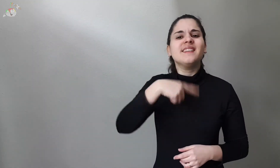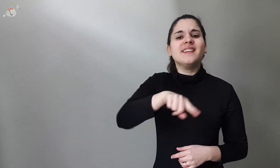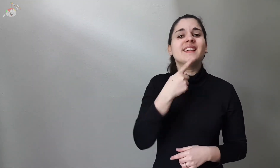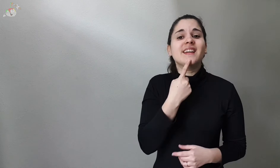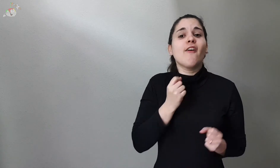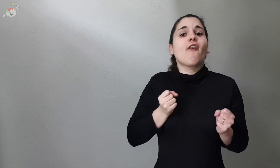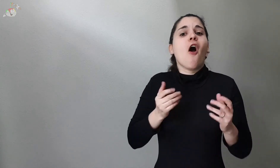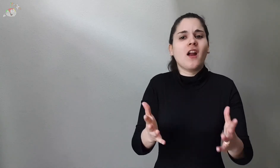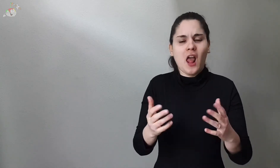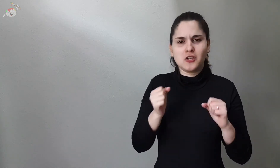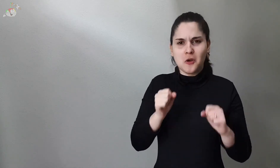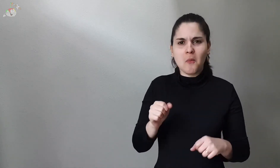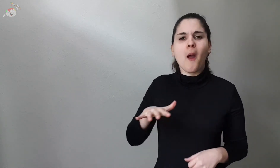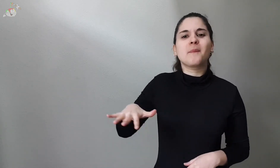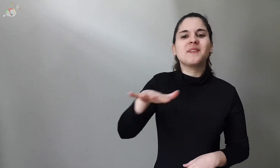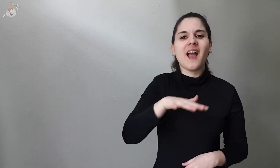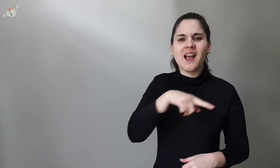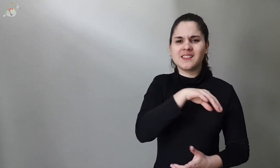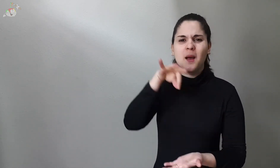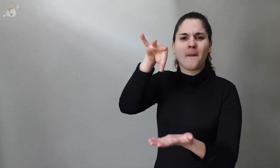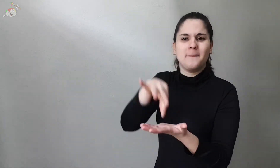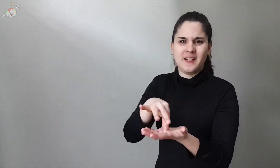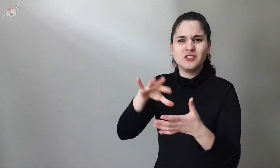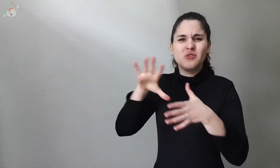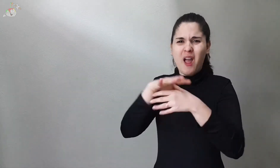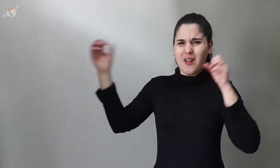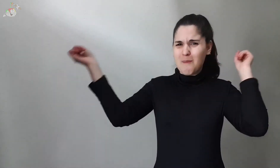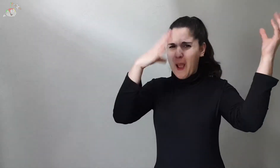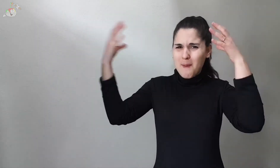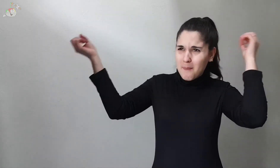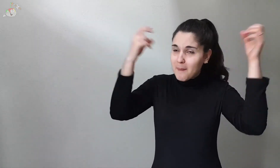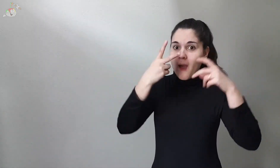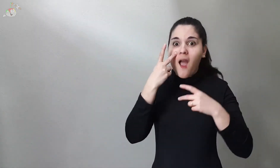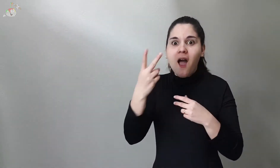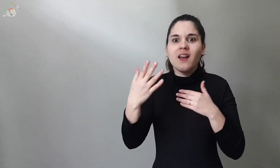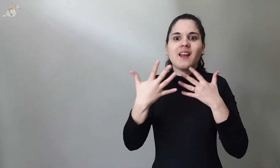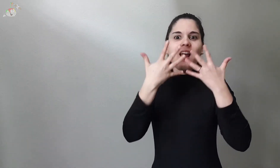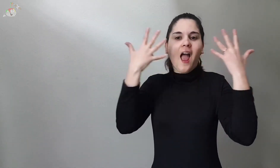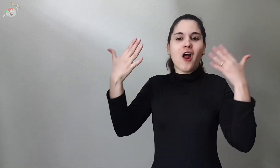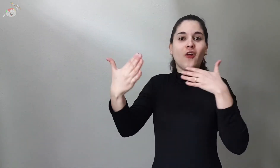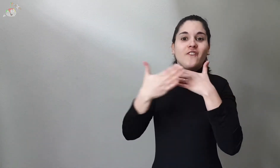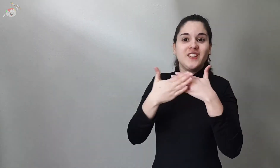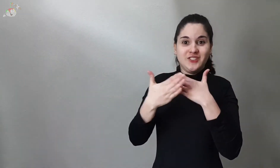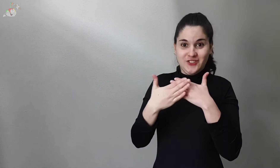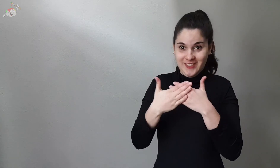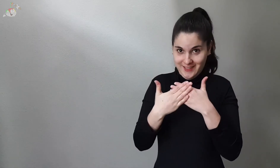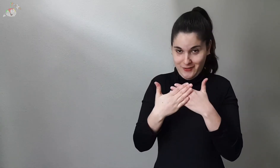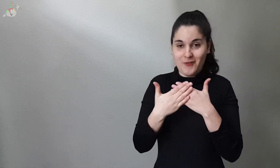Those who are brave can go to the middle of the square and see the battle up close.